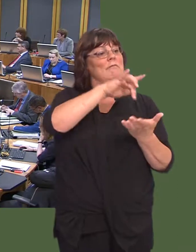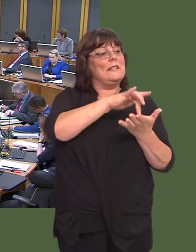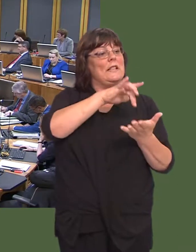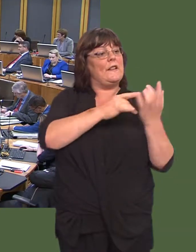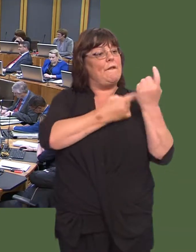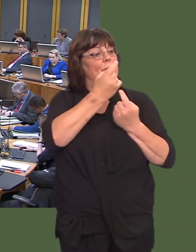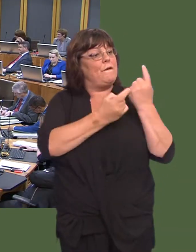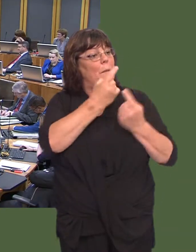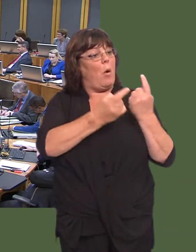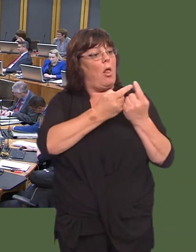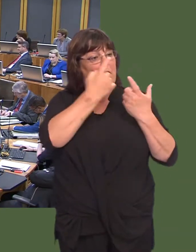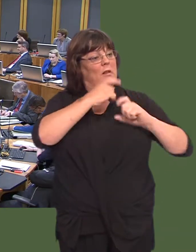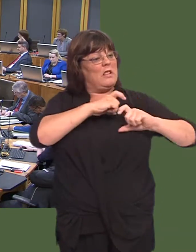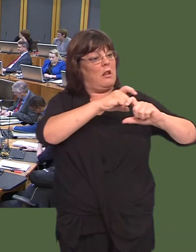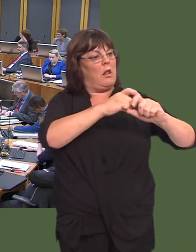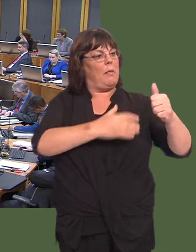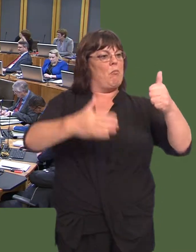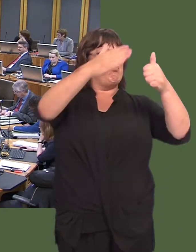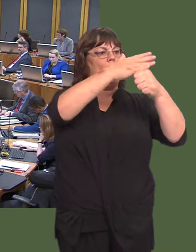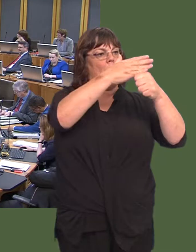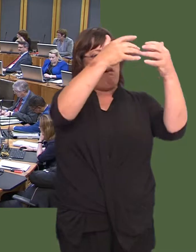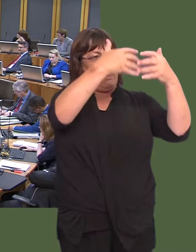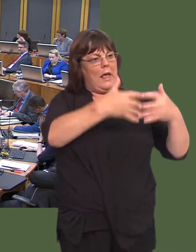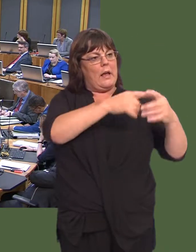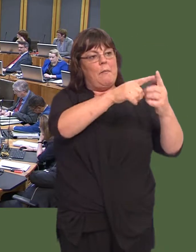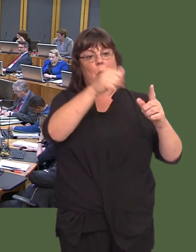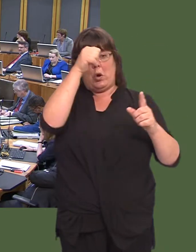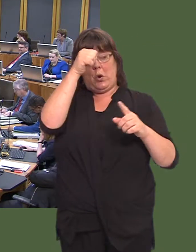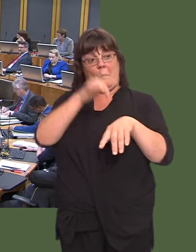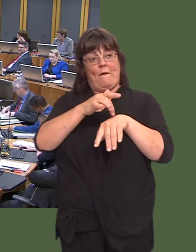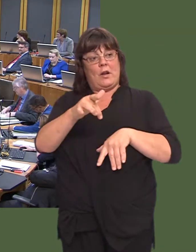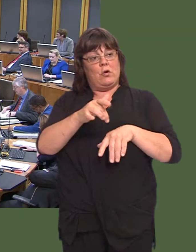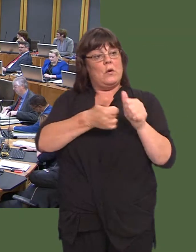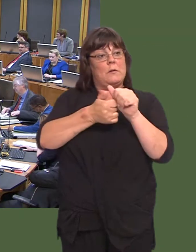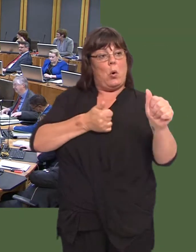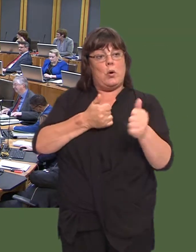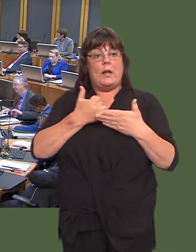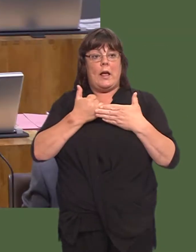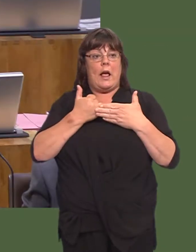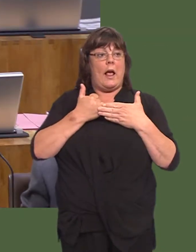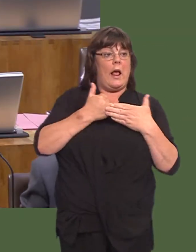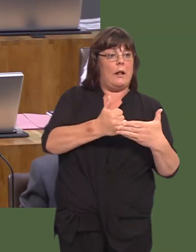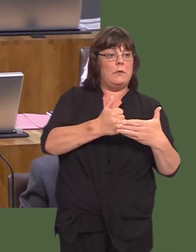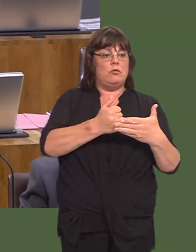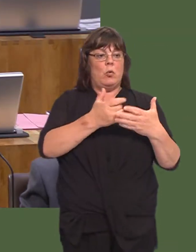campaign this year to stay in the Premier League. But, of course, we know that professional sport is a catalyst not just to increase participation